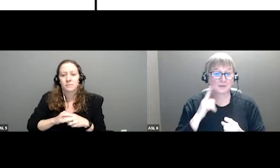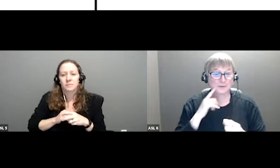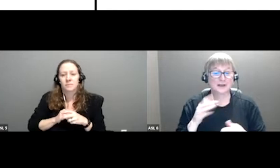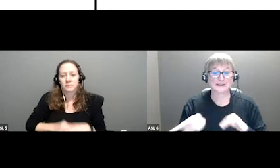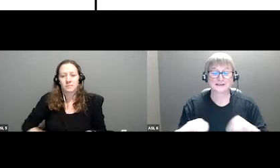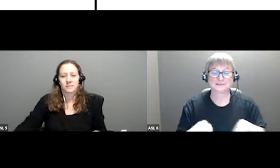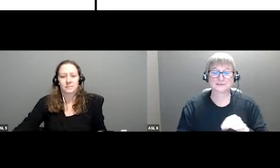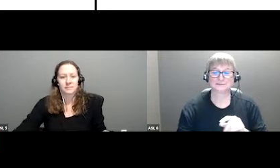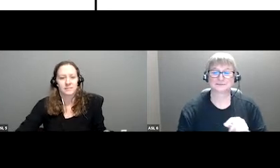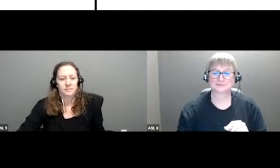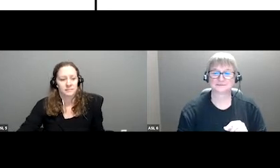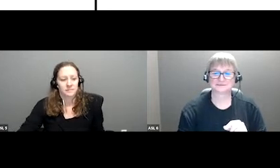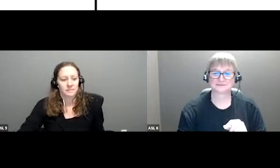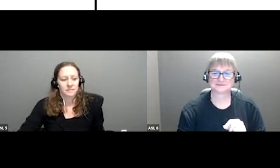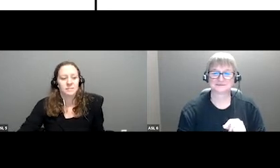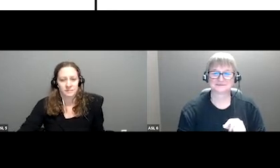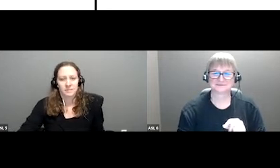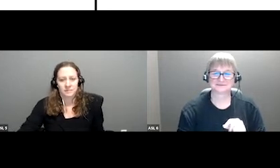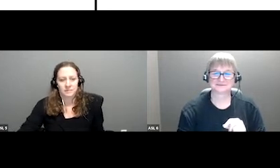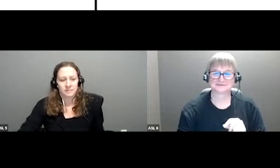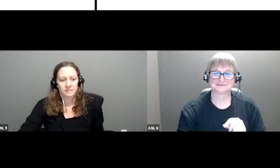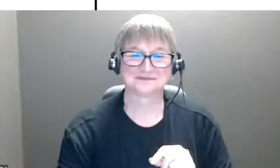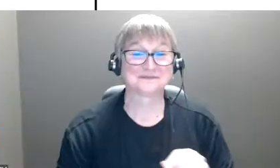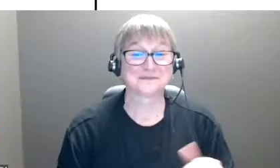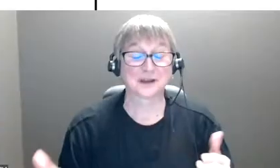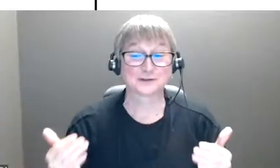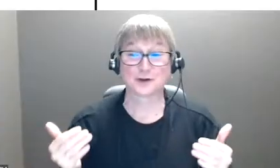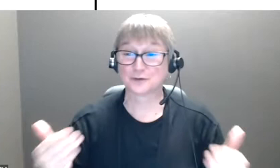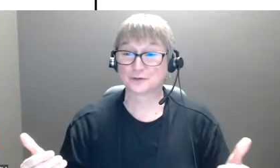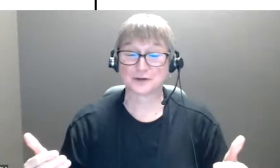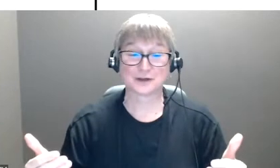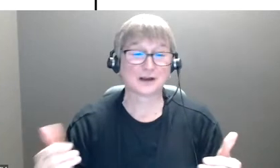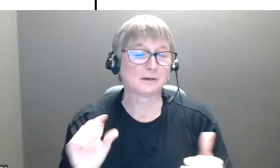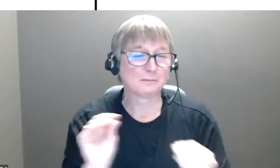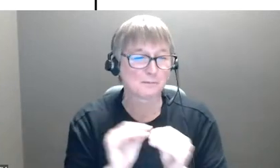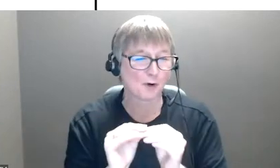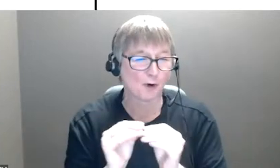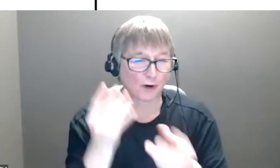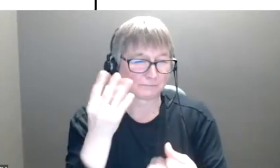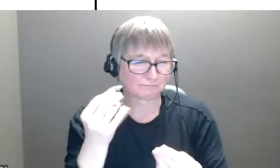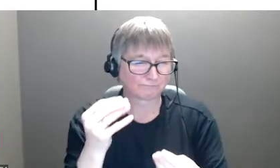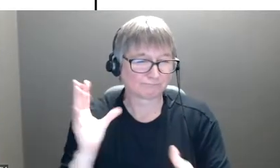on to just a bit of background about the program. So, next to the Workforce Cevelopment Agreements,